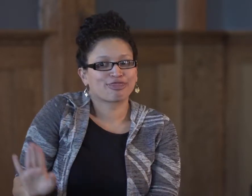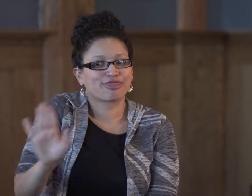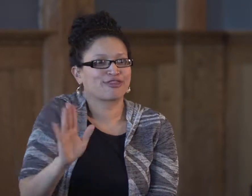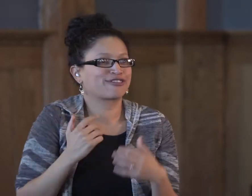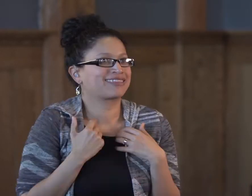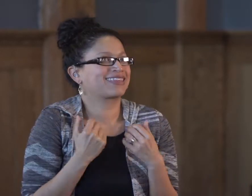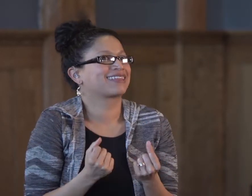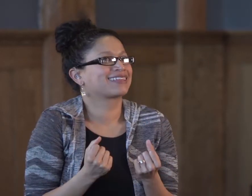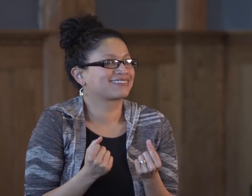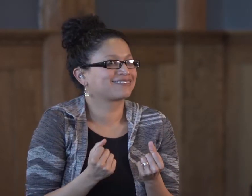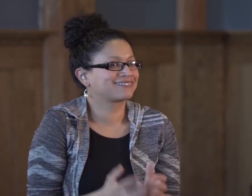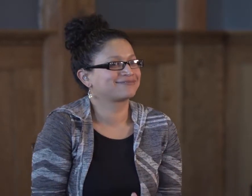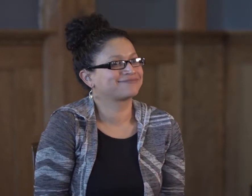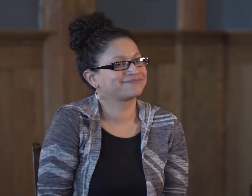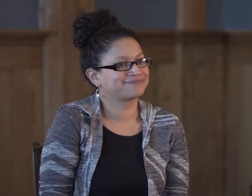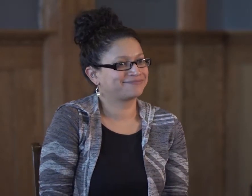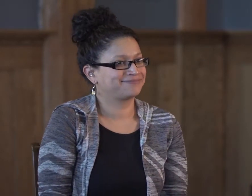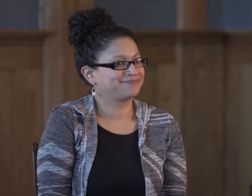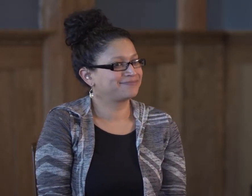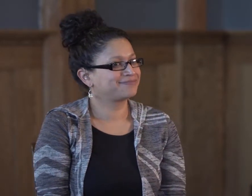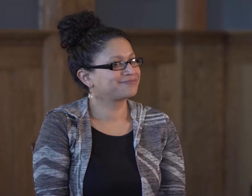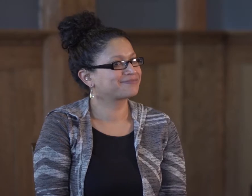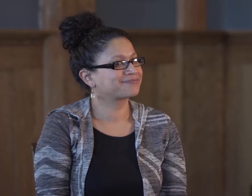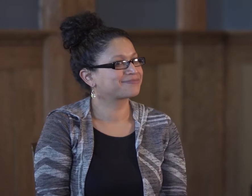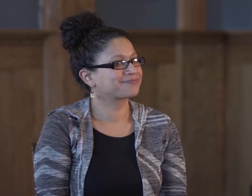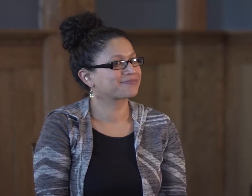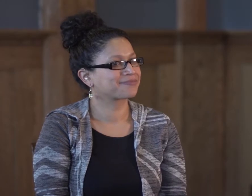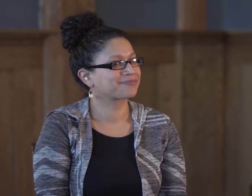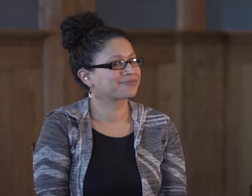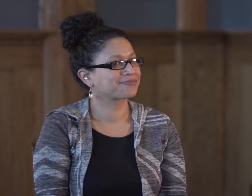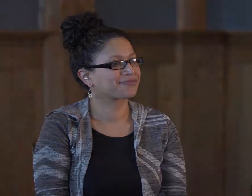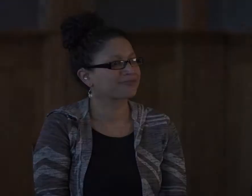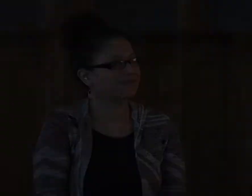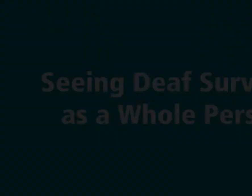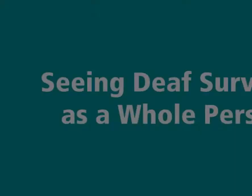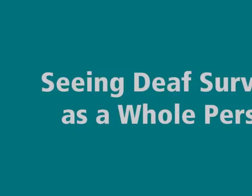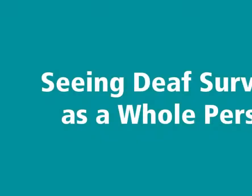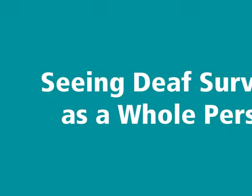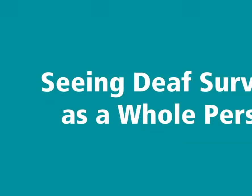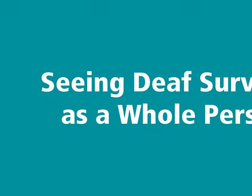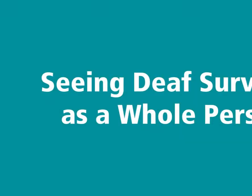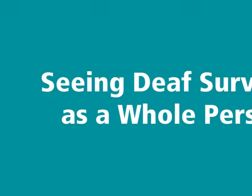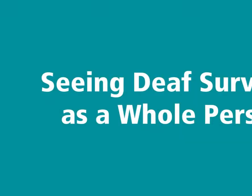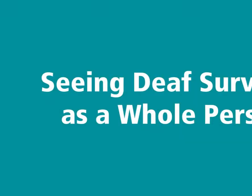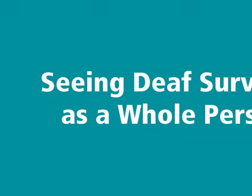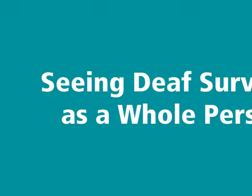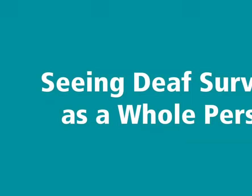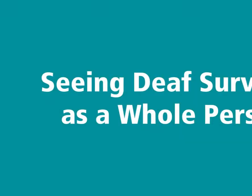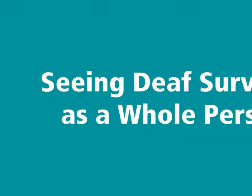also accelerate the healing of Deaf survivors going forward.